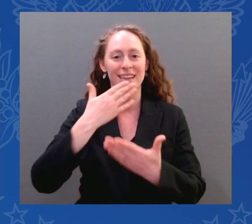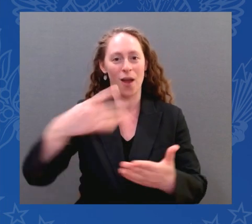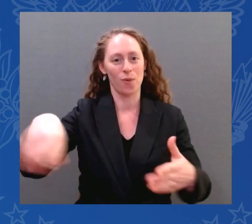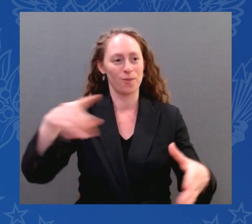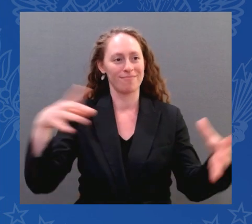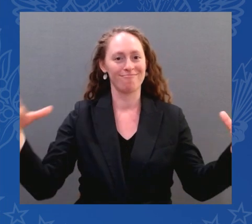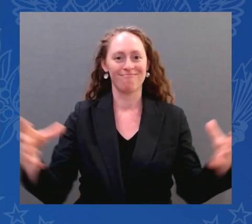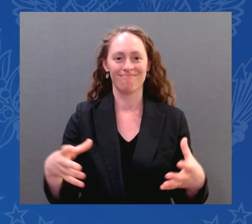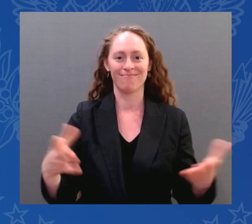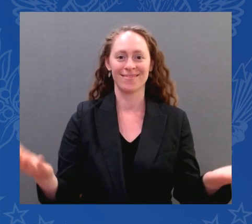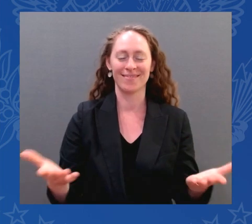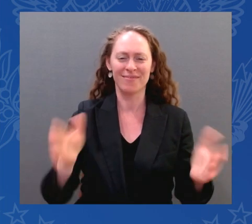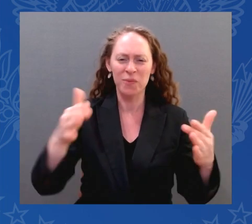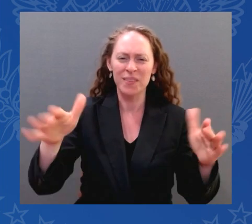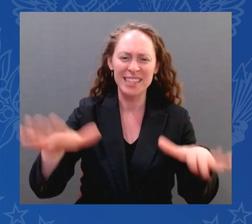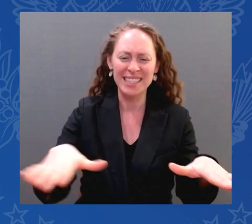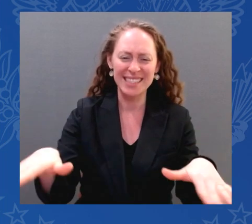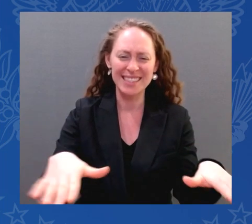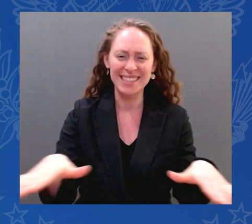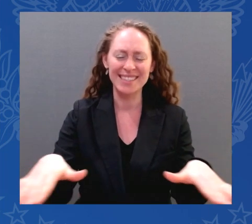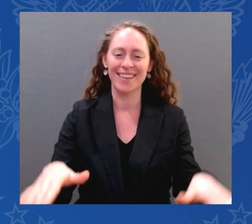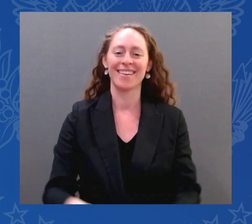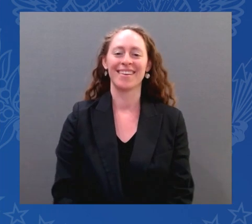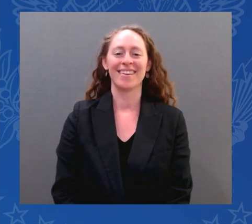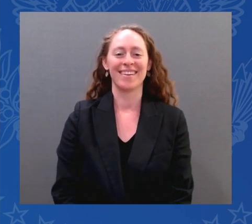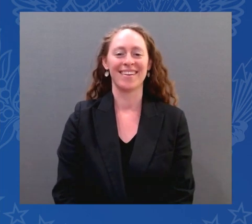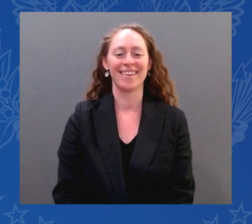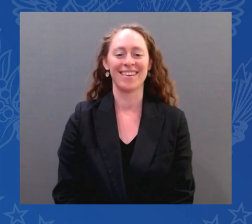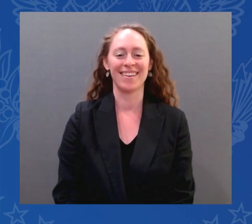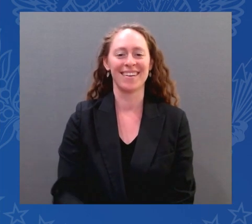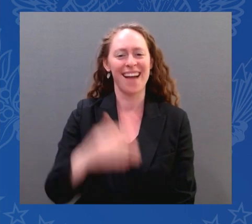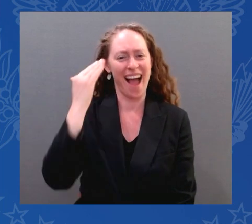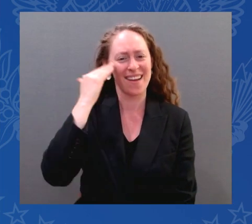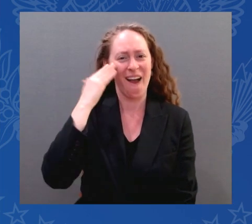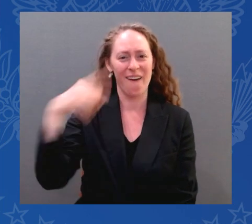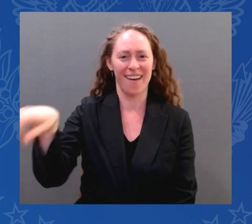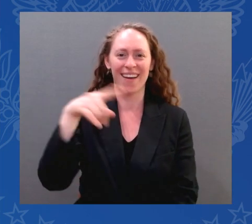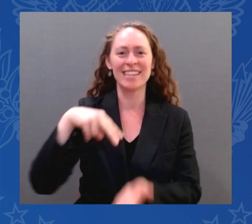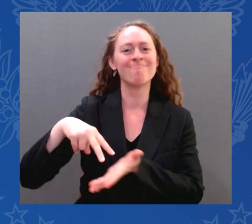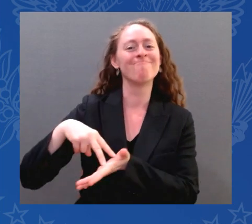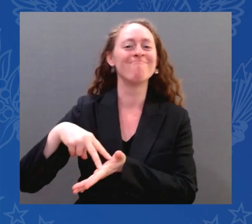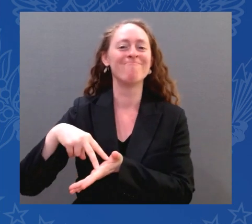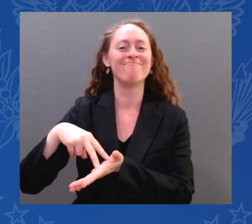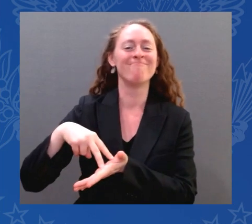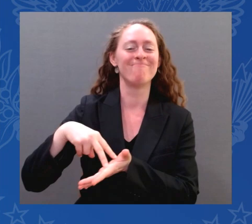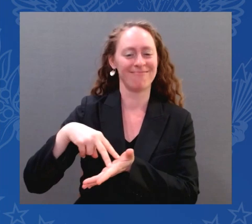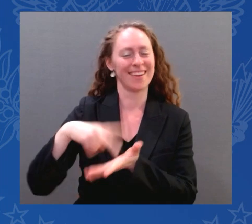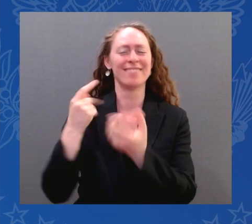The President: I know you stand for Zippy, but please. I always stood for the Farm Bureau when I was in Delaware.